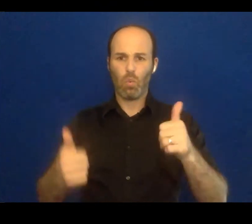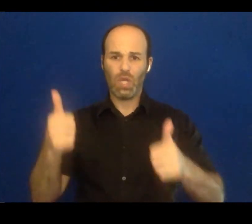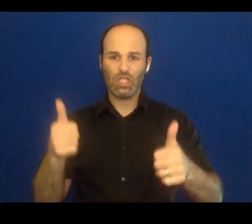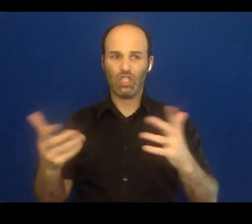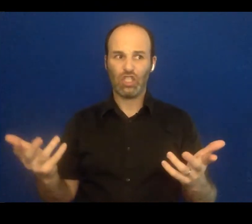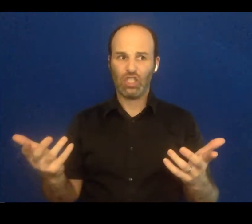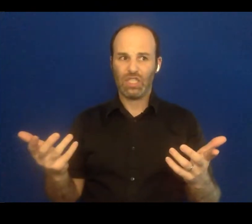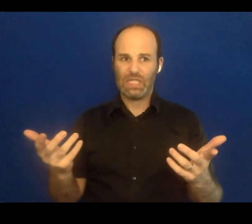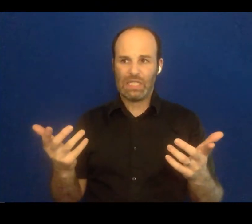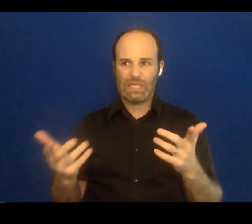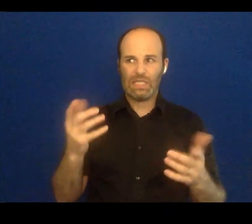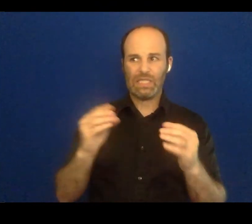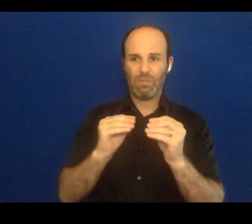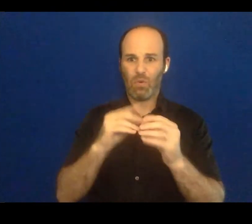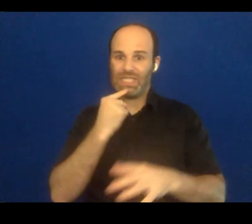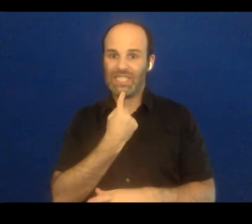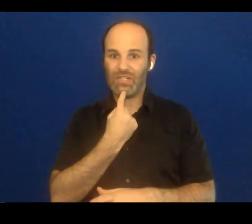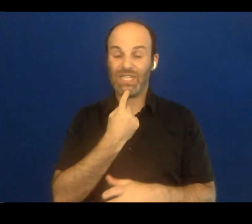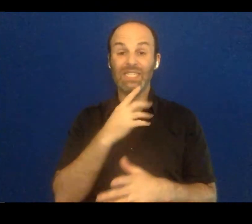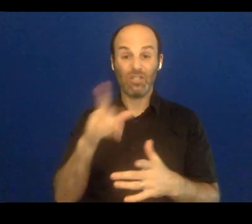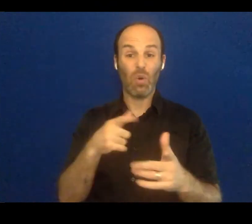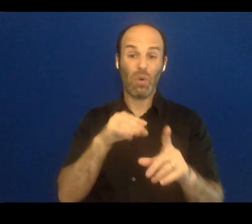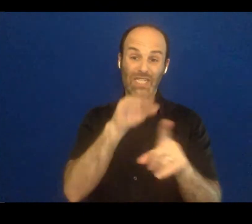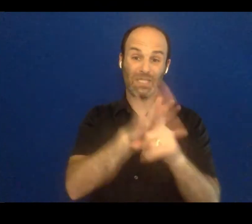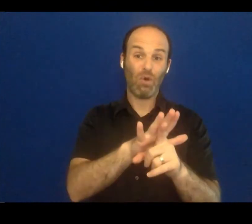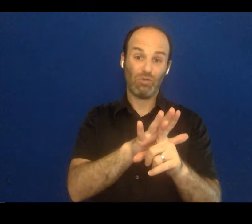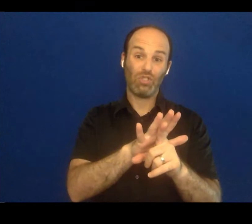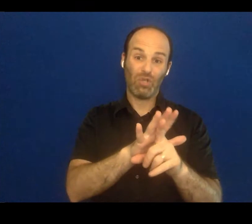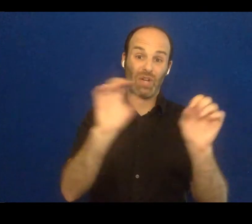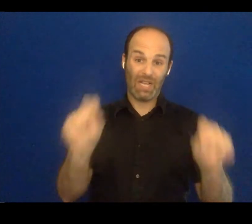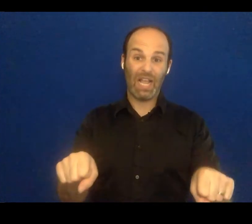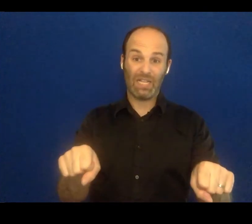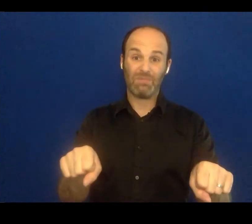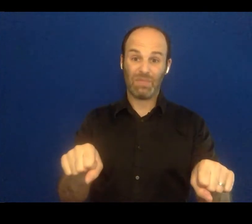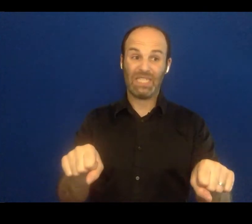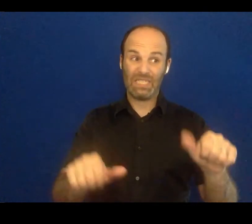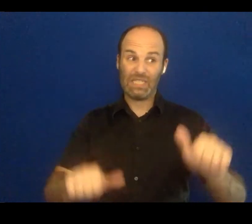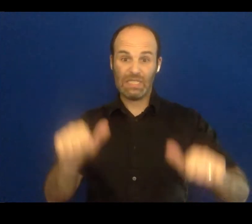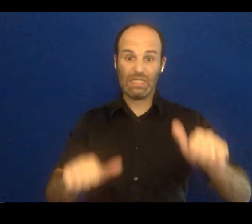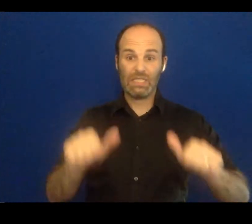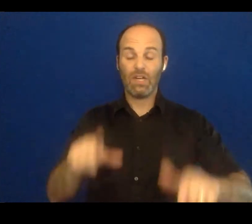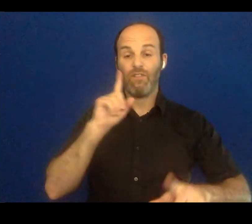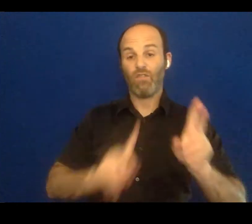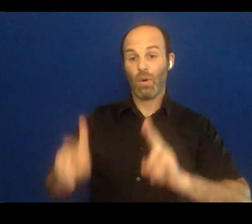SO THAT'S ANOTHER KIND OF PIECE WHERE PEOPLE ARE TORN ABOUT ACCESSING CARE OR CARE BEING